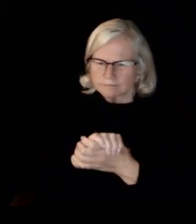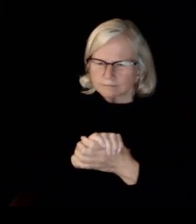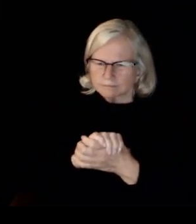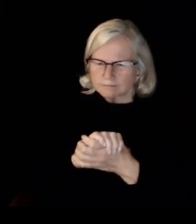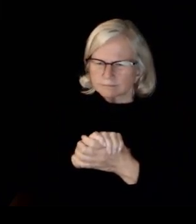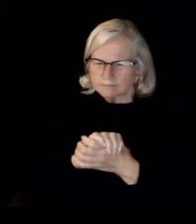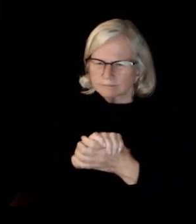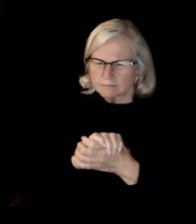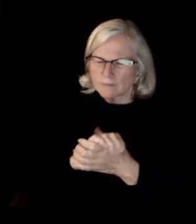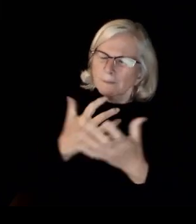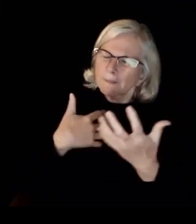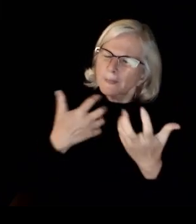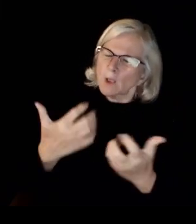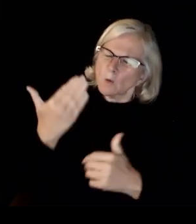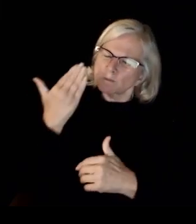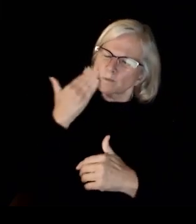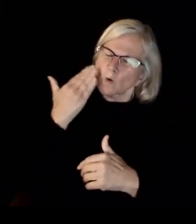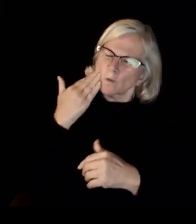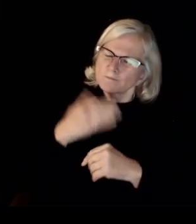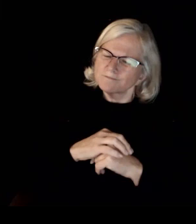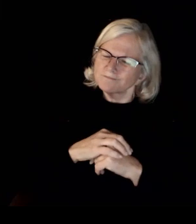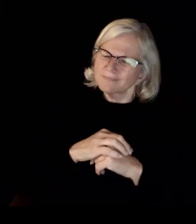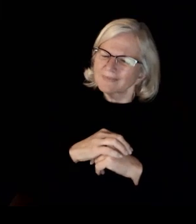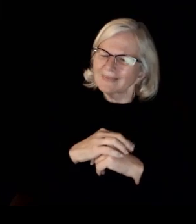sort of recommendations did they make to the state